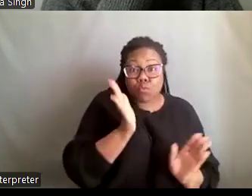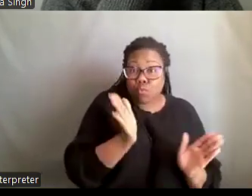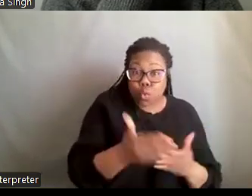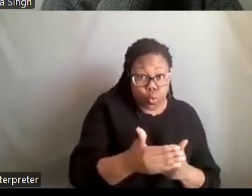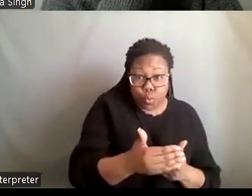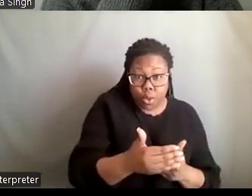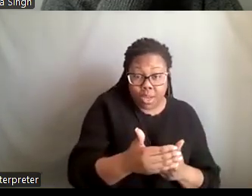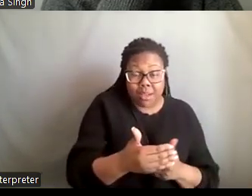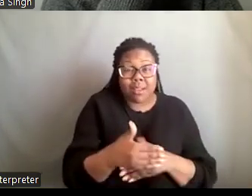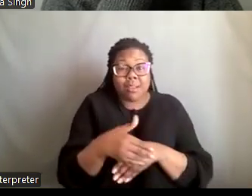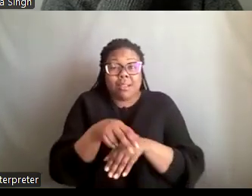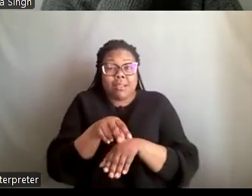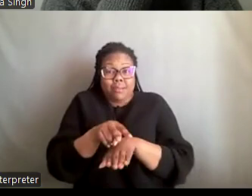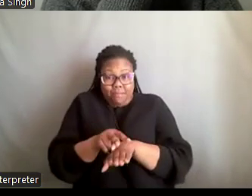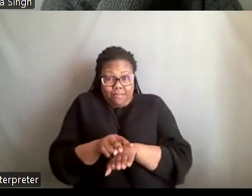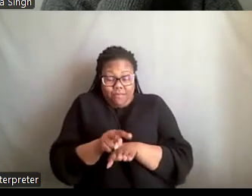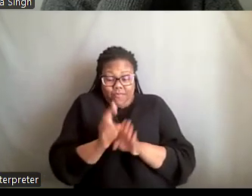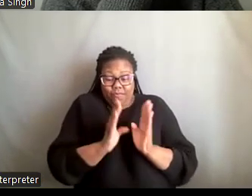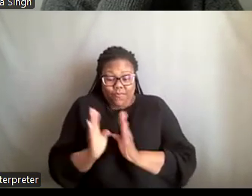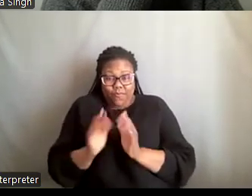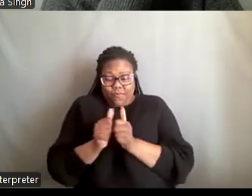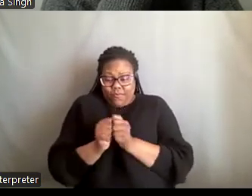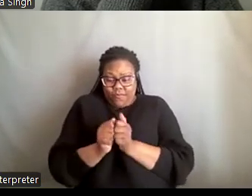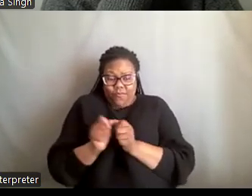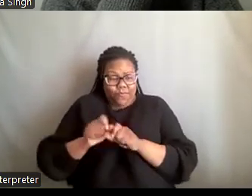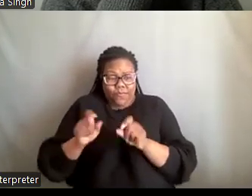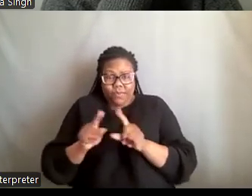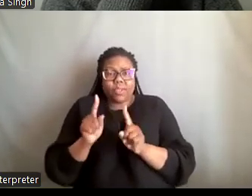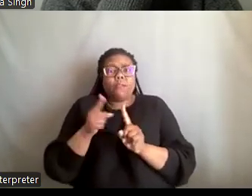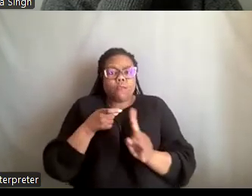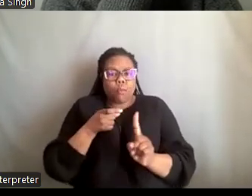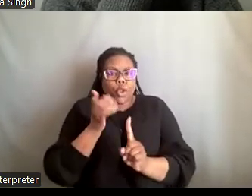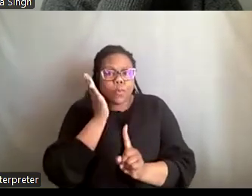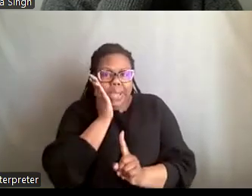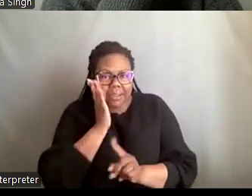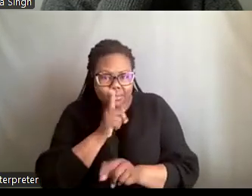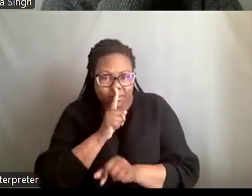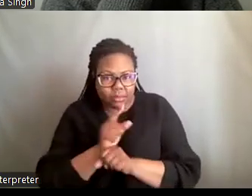Not their bedroom, their beds. Okay?